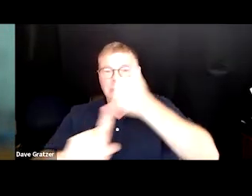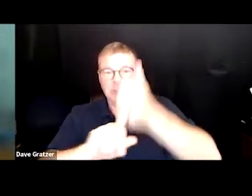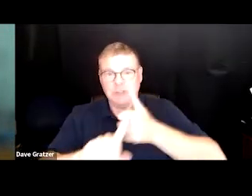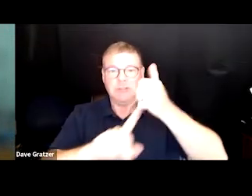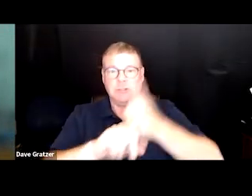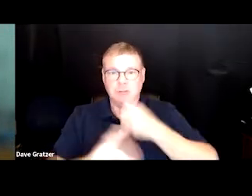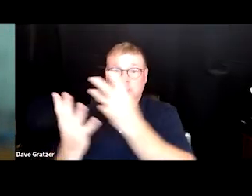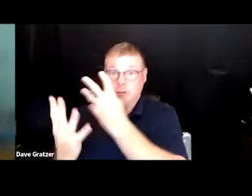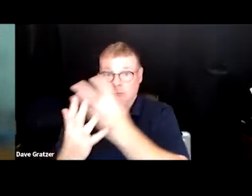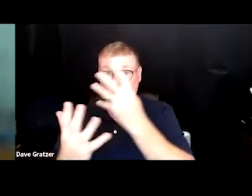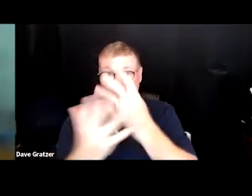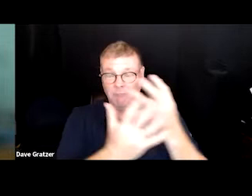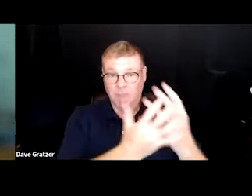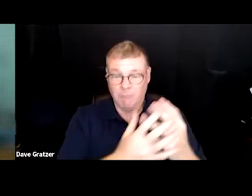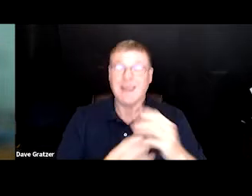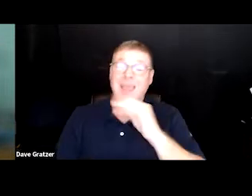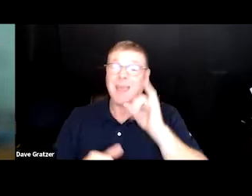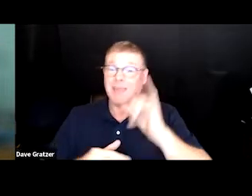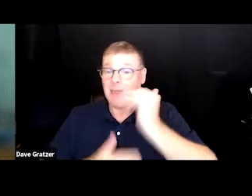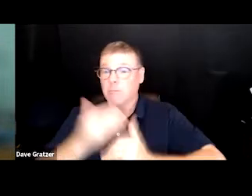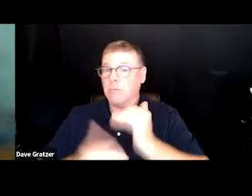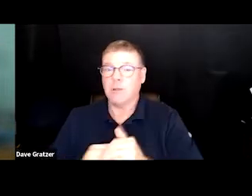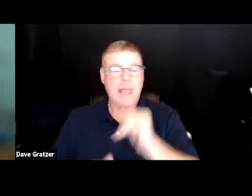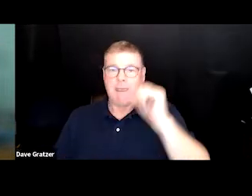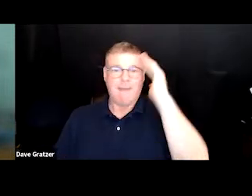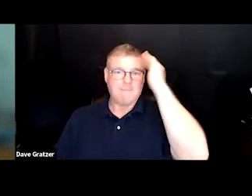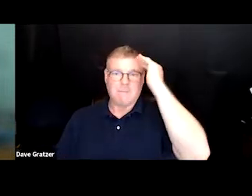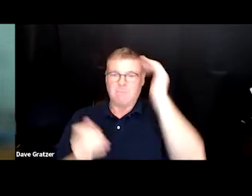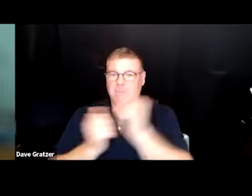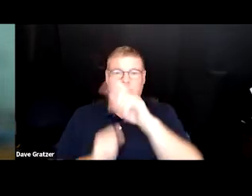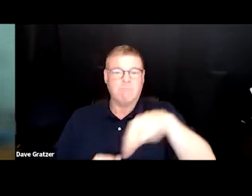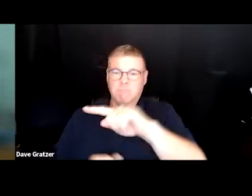And frankly, the contracting process was unfamiliar to those jails.